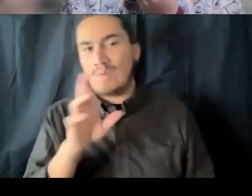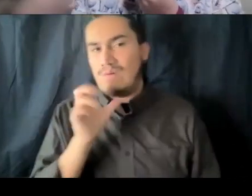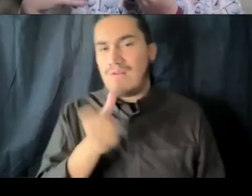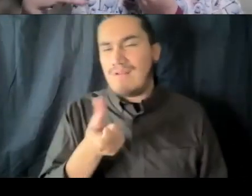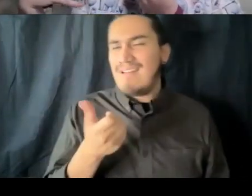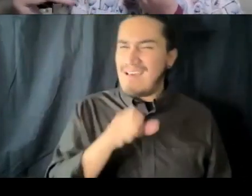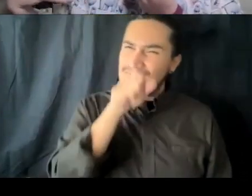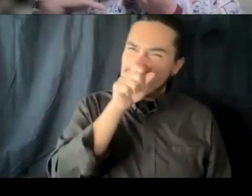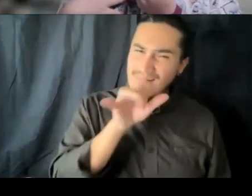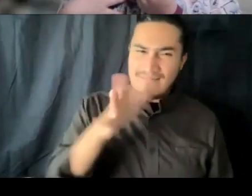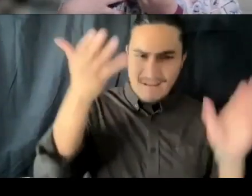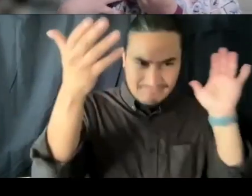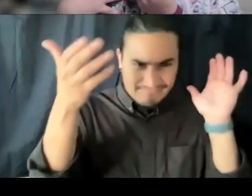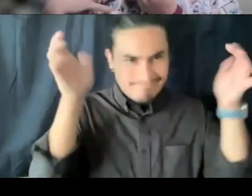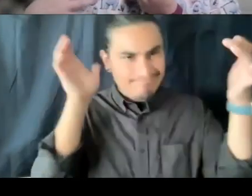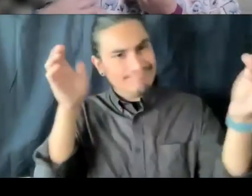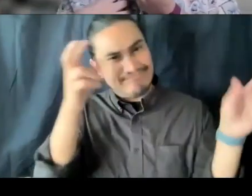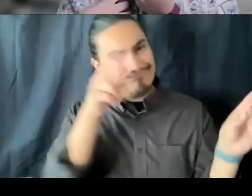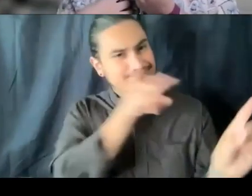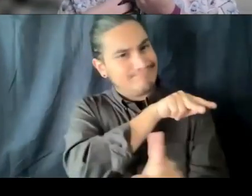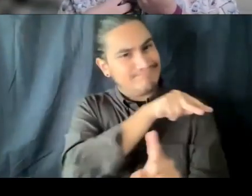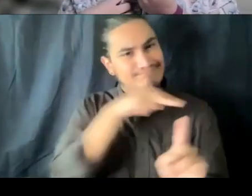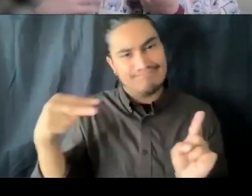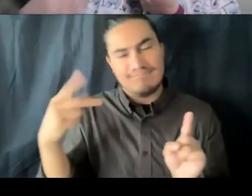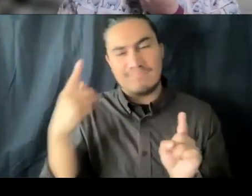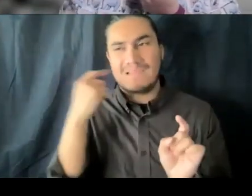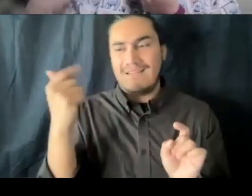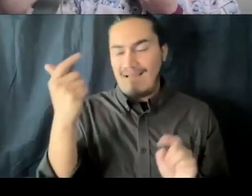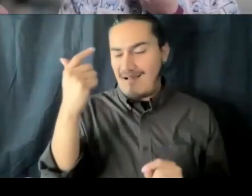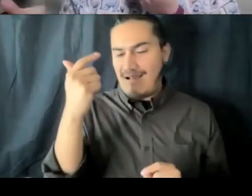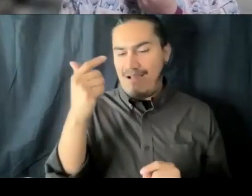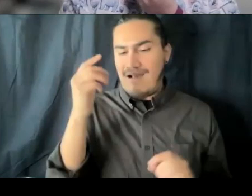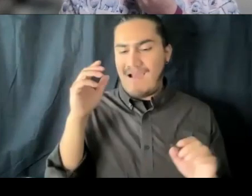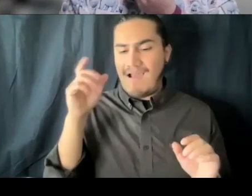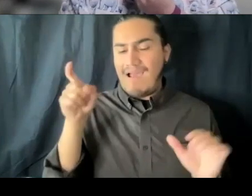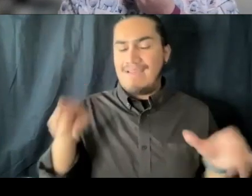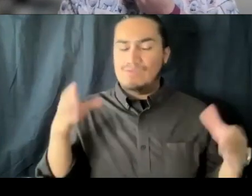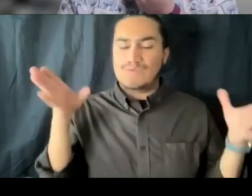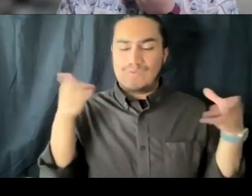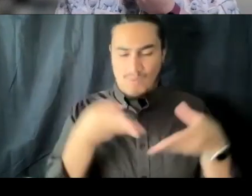because it helps me focus on what I'm doing to demonstrate that I'm trustworthy